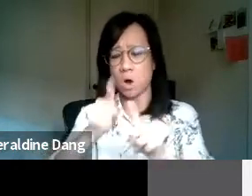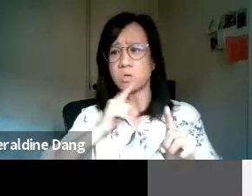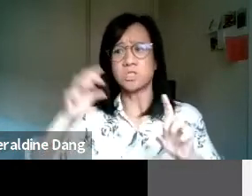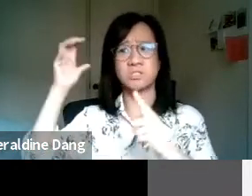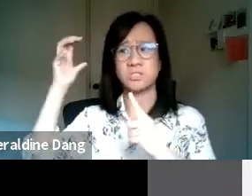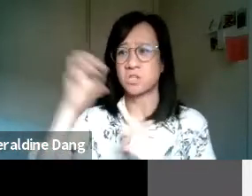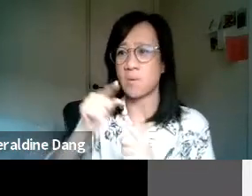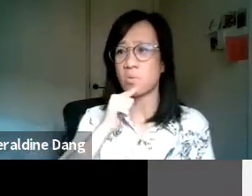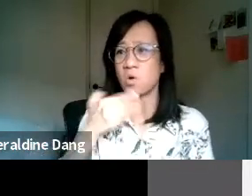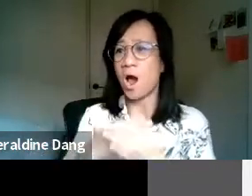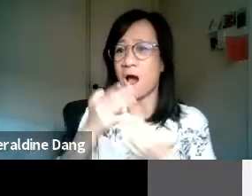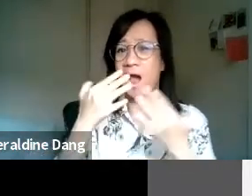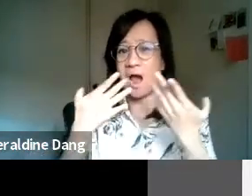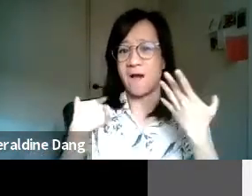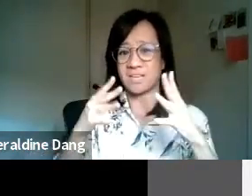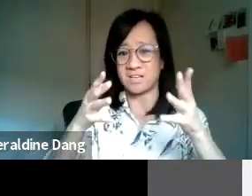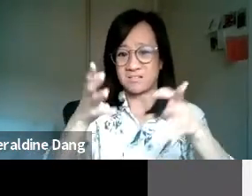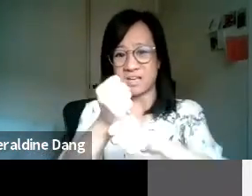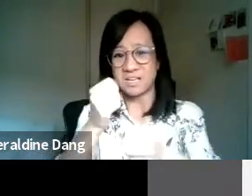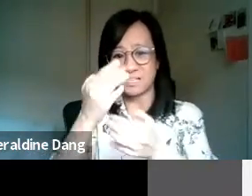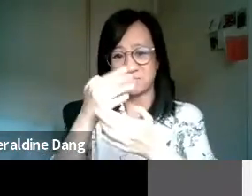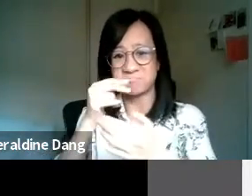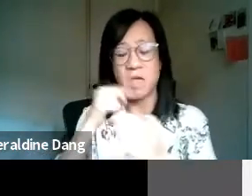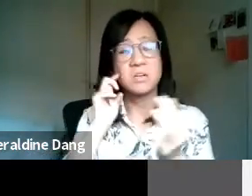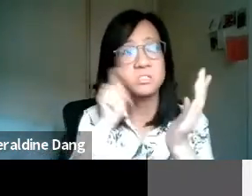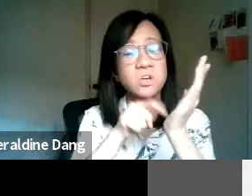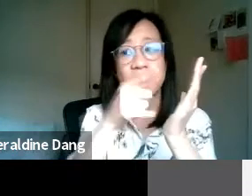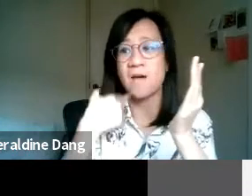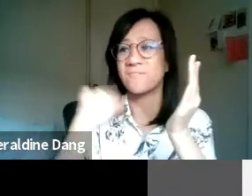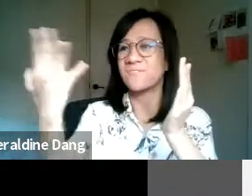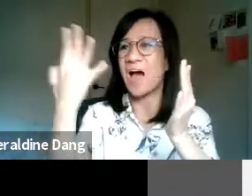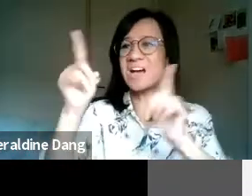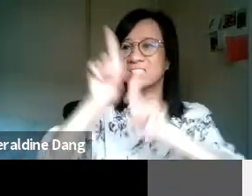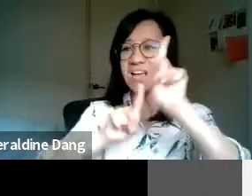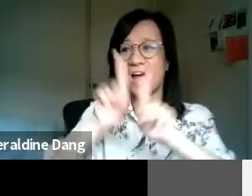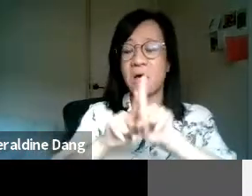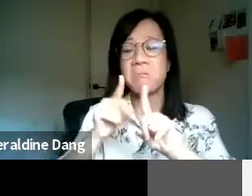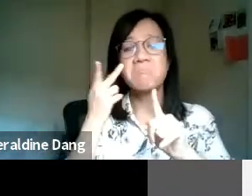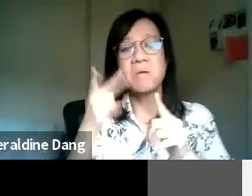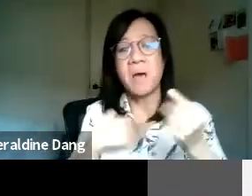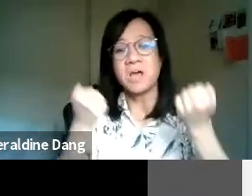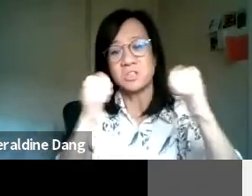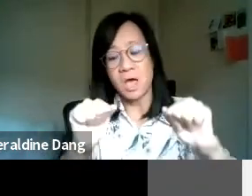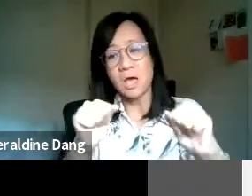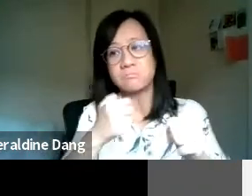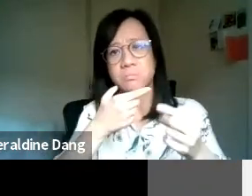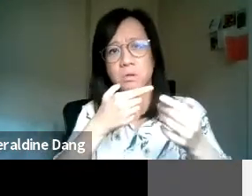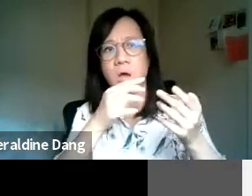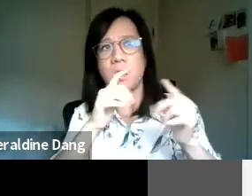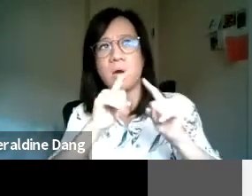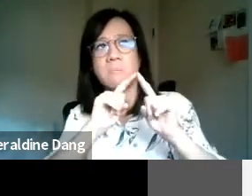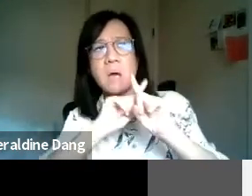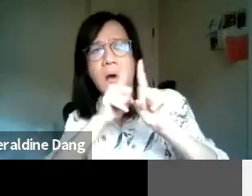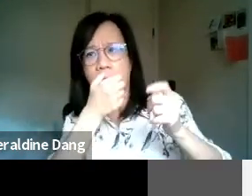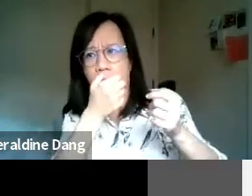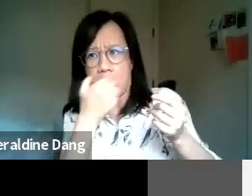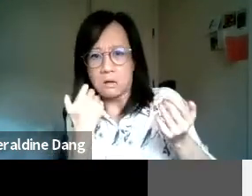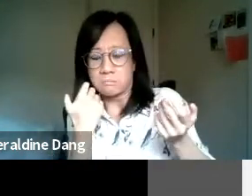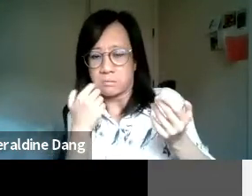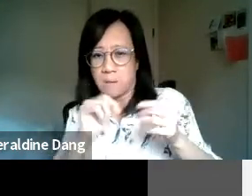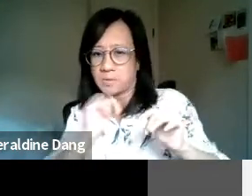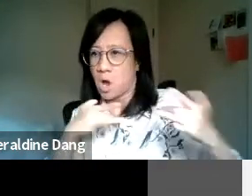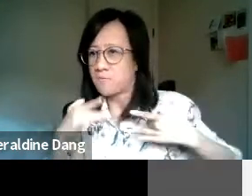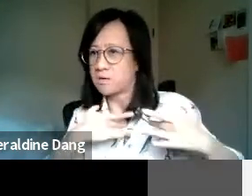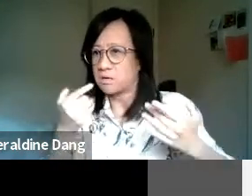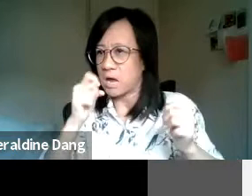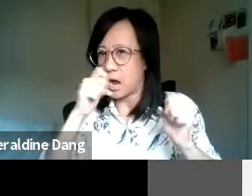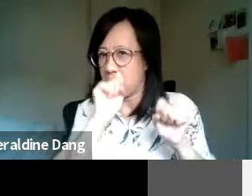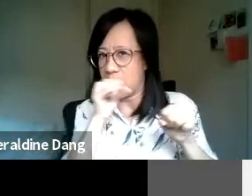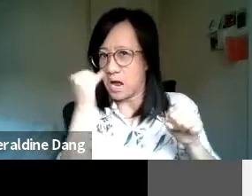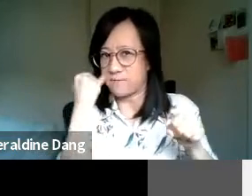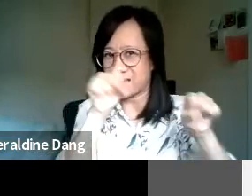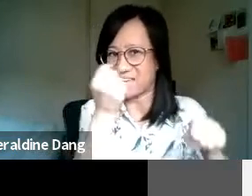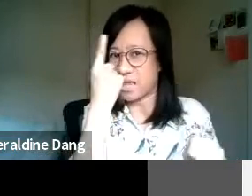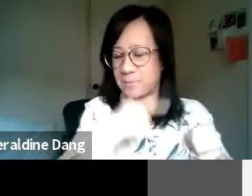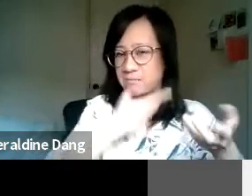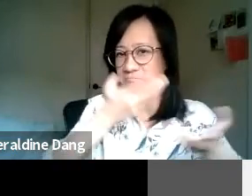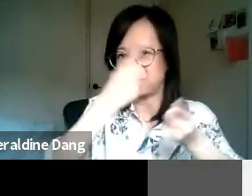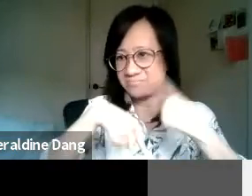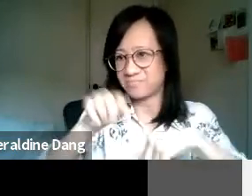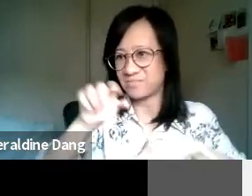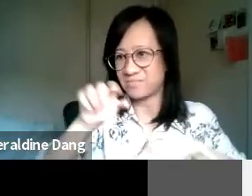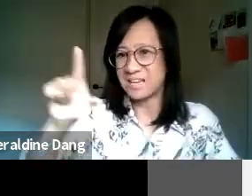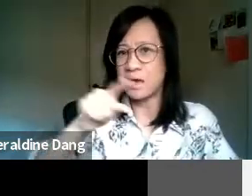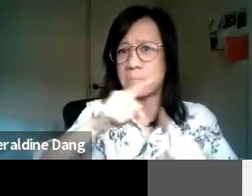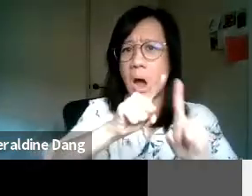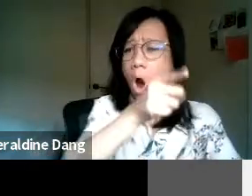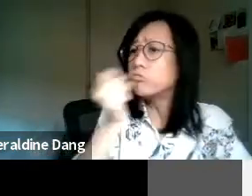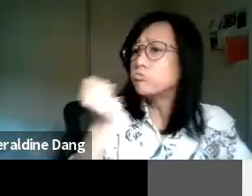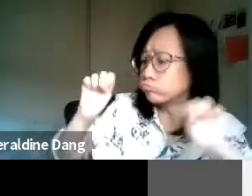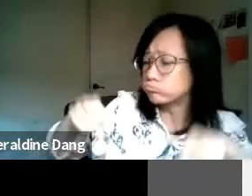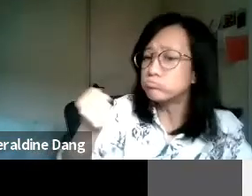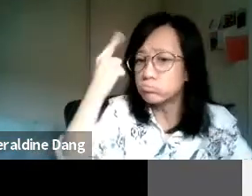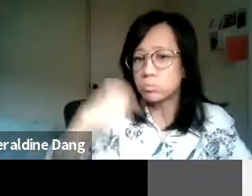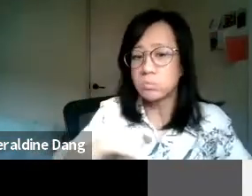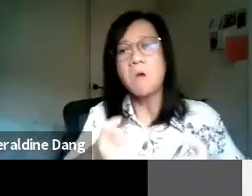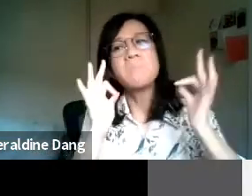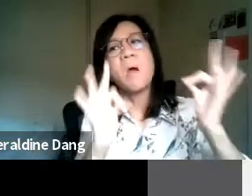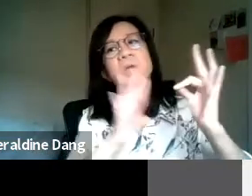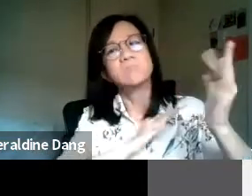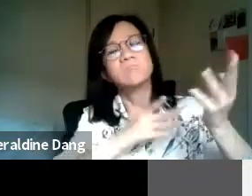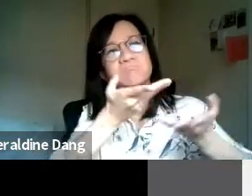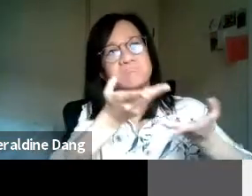So we got to meet each other and we found a restaurant that was very good quality.